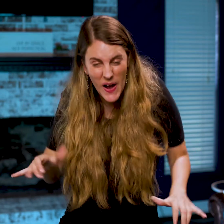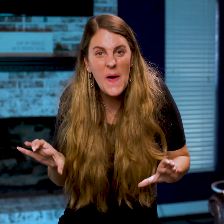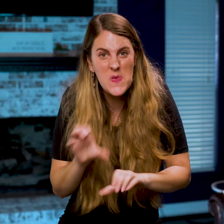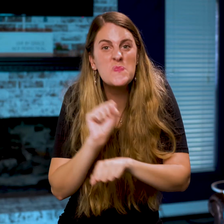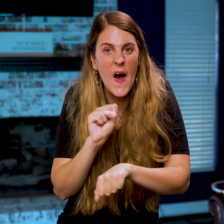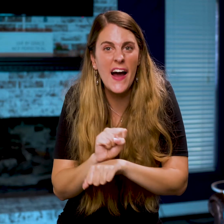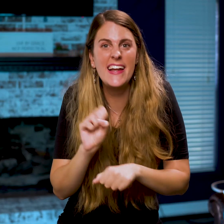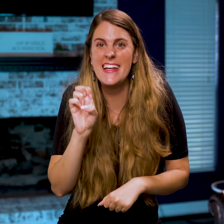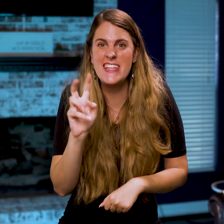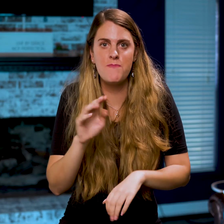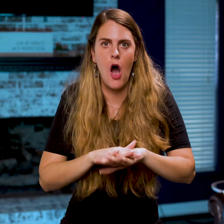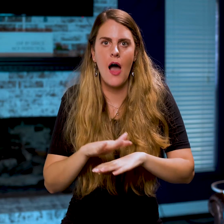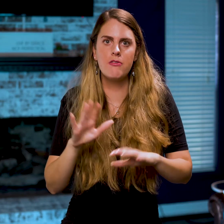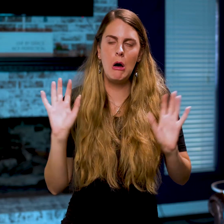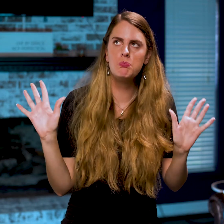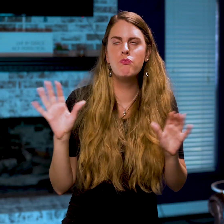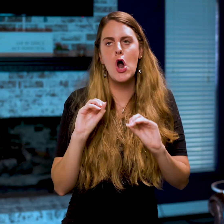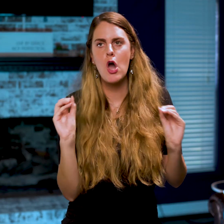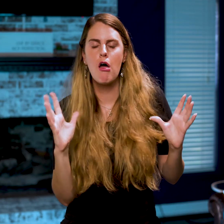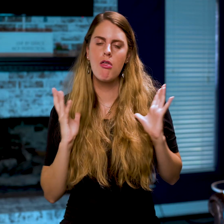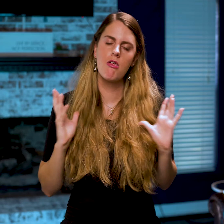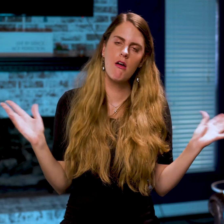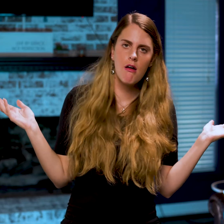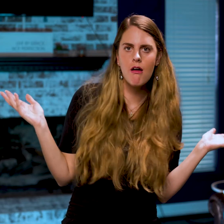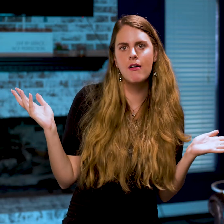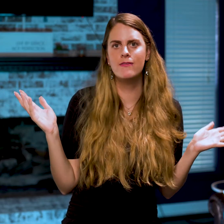He’s at work, even on the “nothing” days,